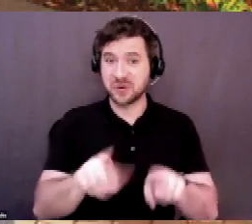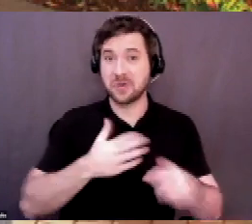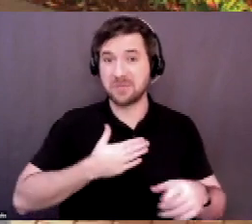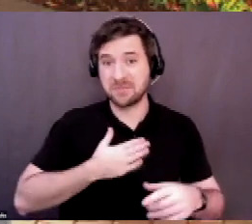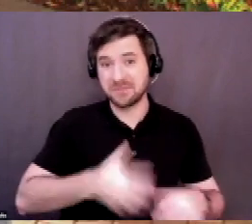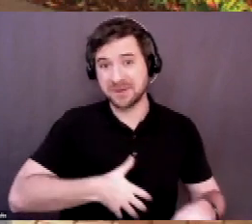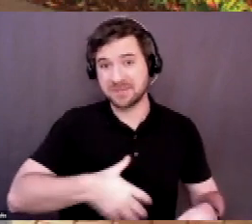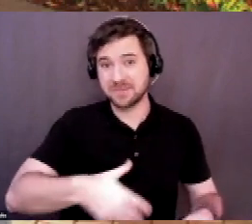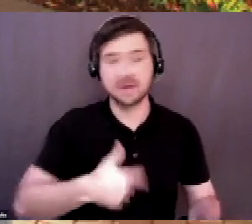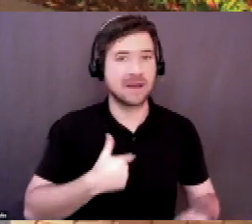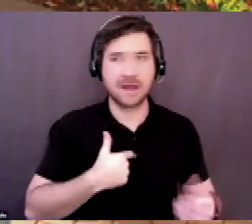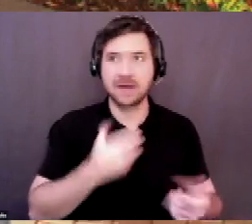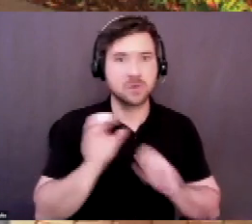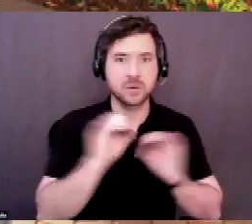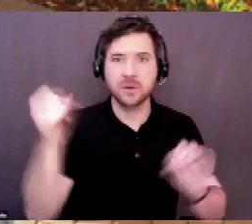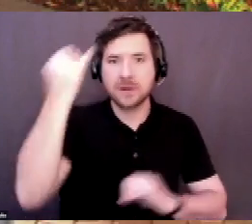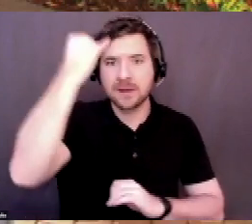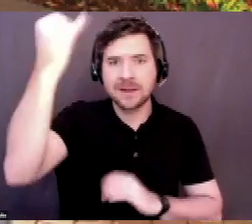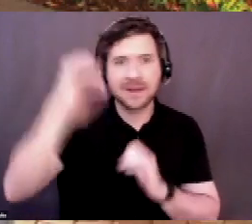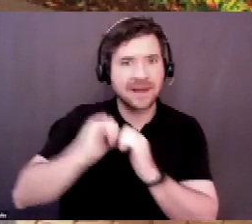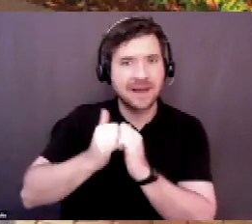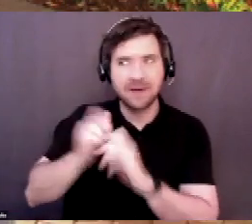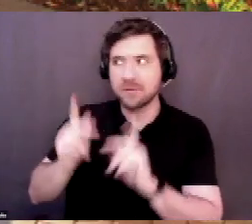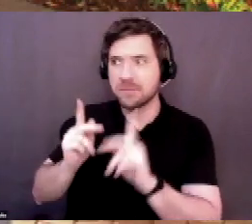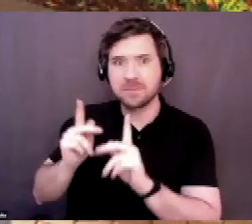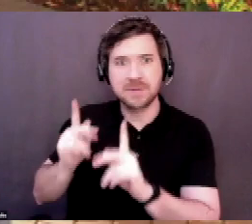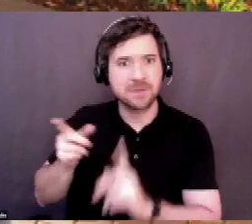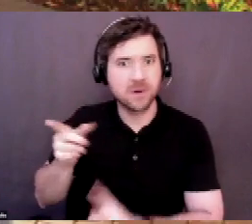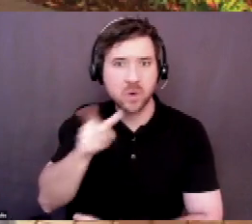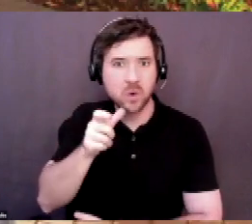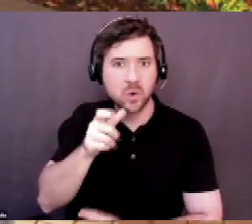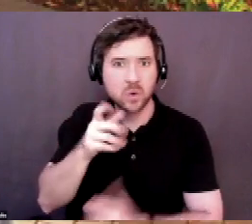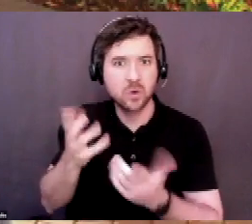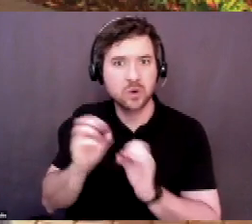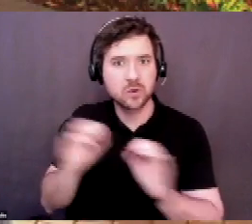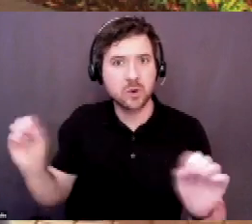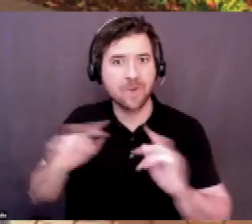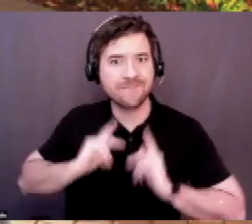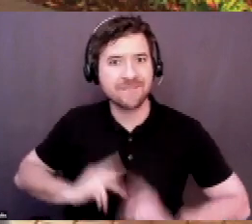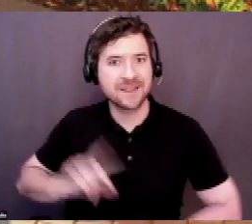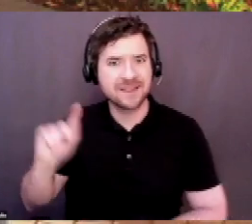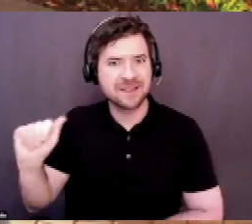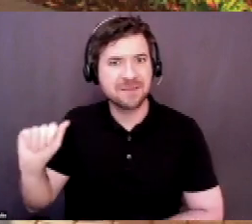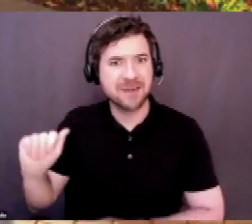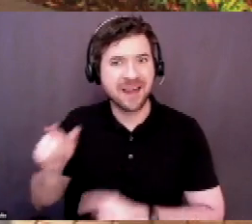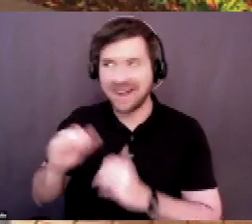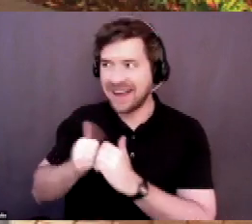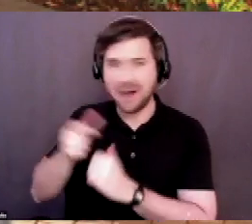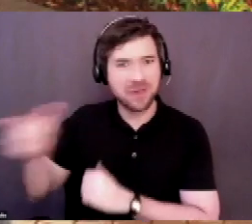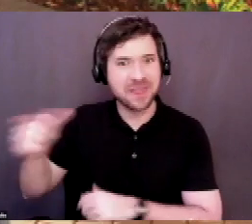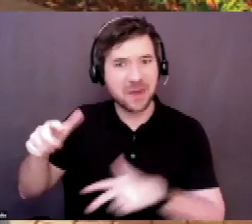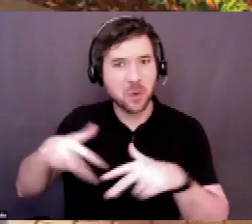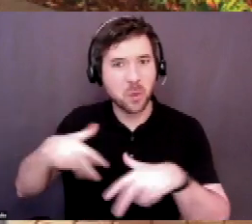disabled pregnant people walk when they get very far along in their pregnancies. Everyone's always complaining about